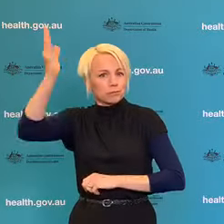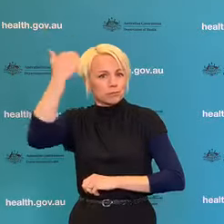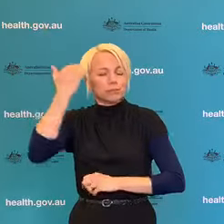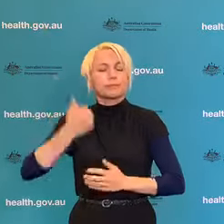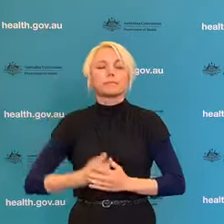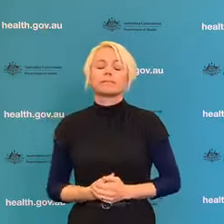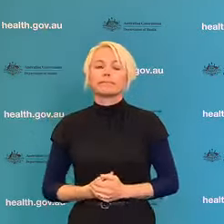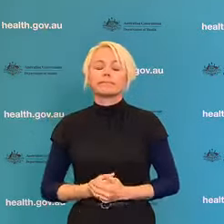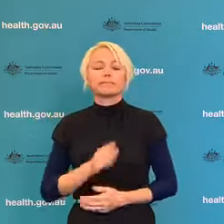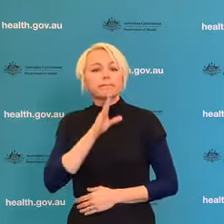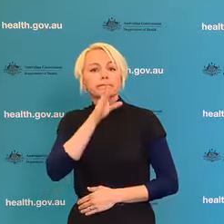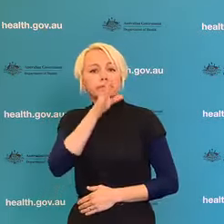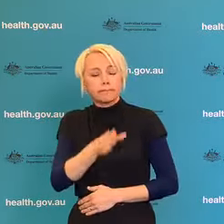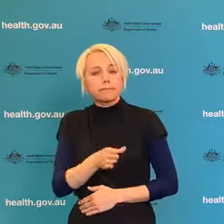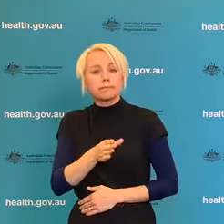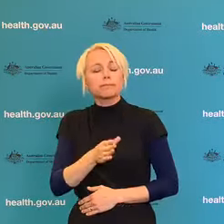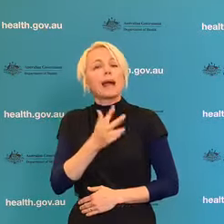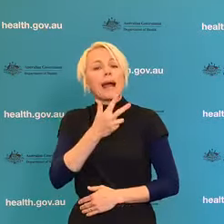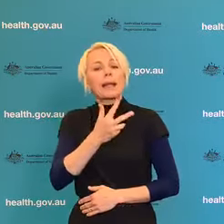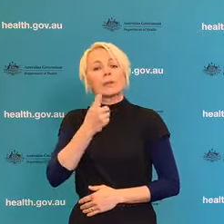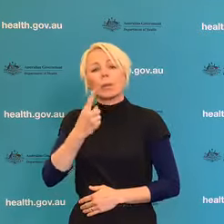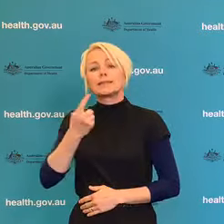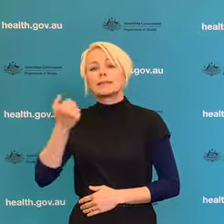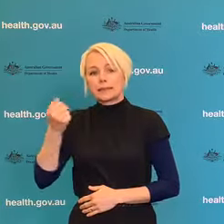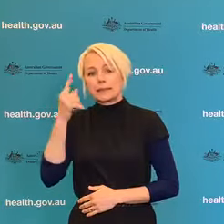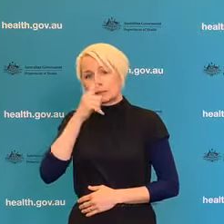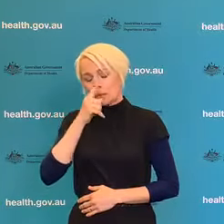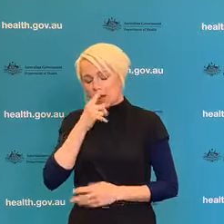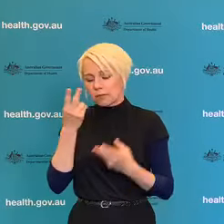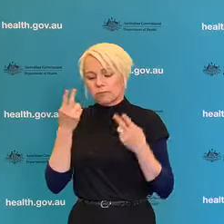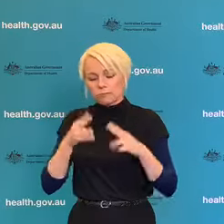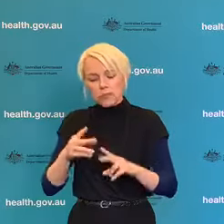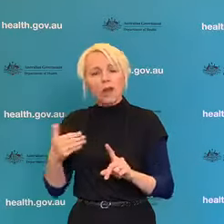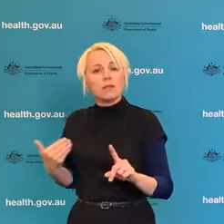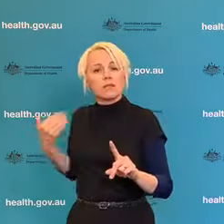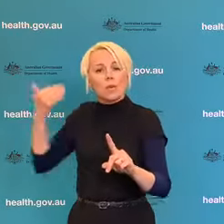pandemic. Sadly, 816 deaths have been associated with this pandemic